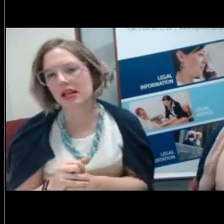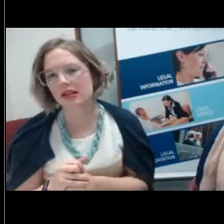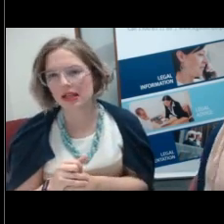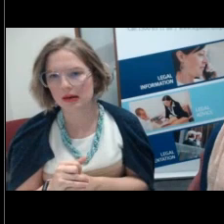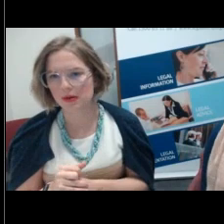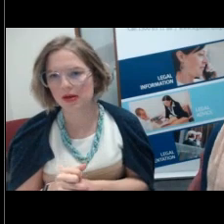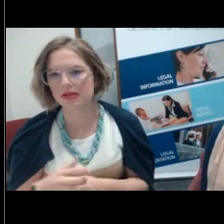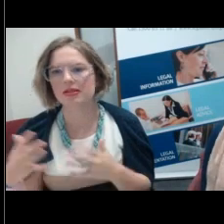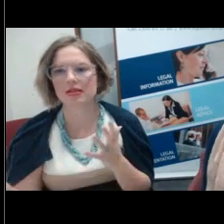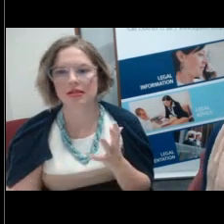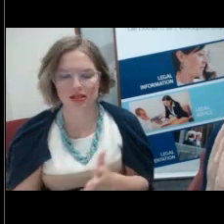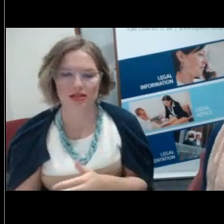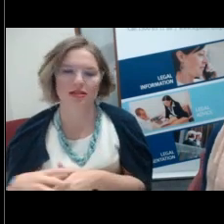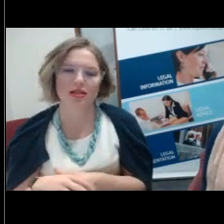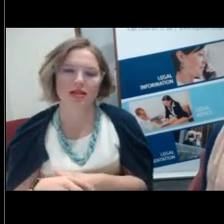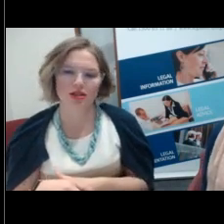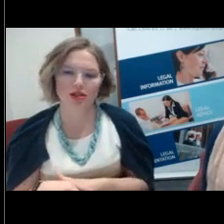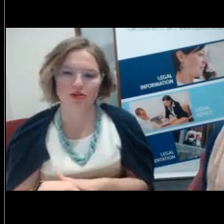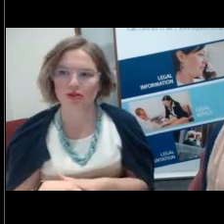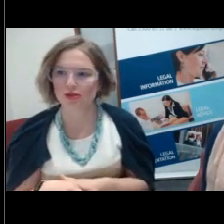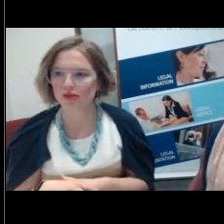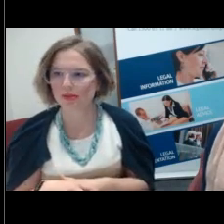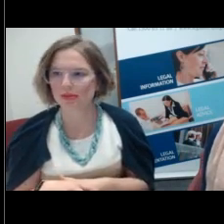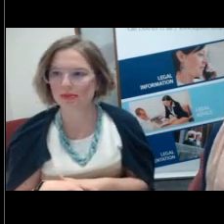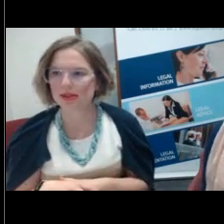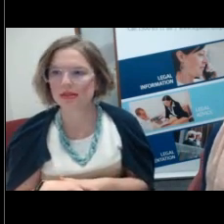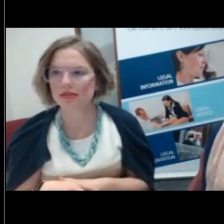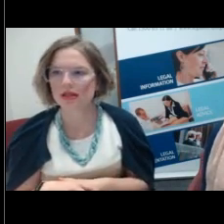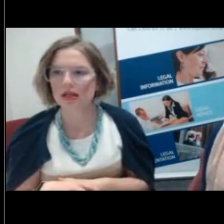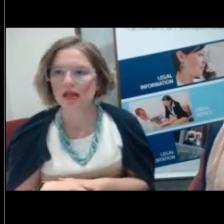any other named persons such as children or family members.